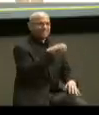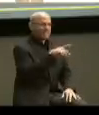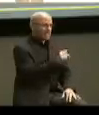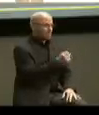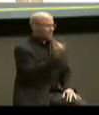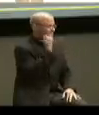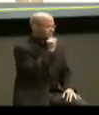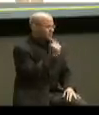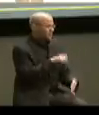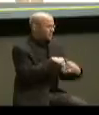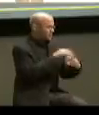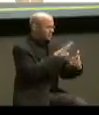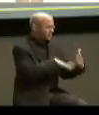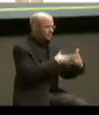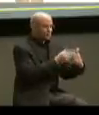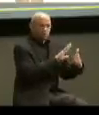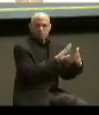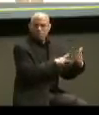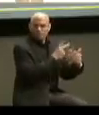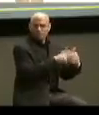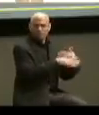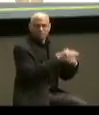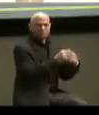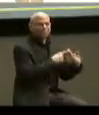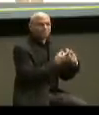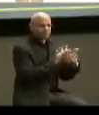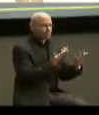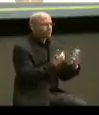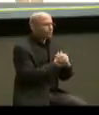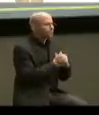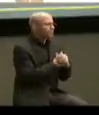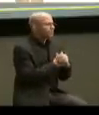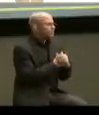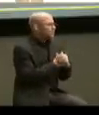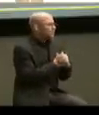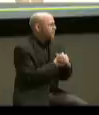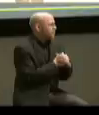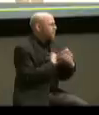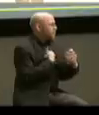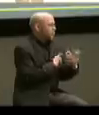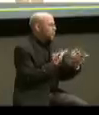IF YOU ARE NOT ON OUR SCHEDULES PROGRAM, AND IF YOU ARE ON OUR